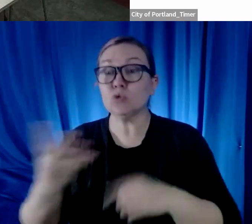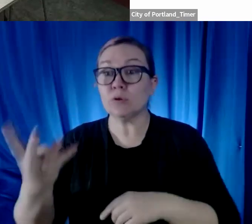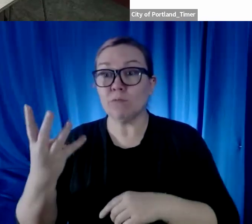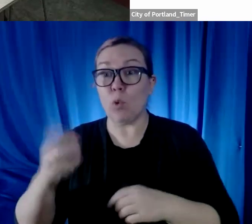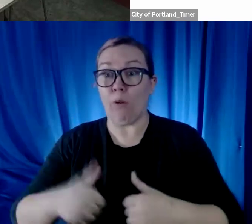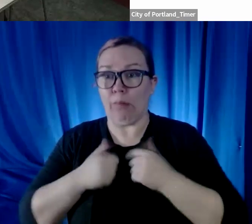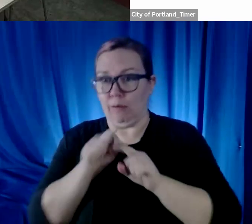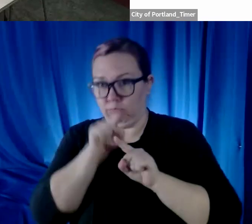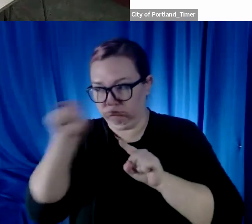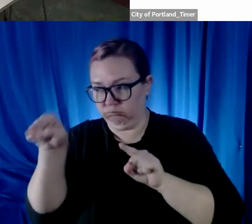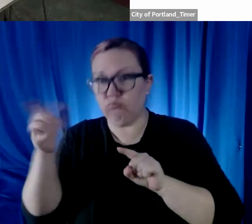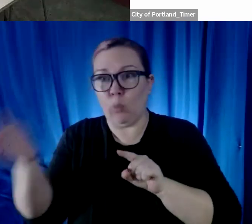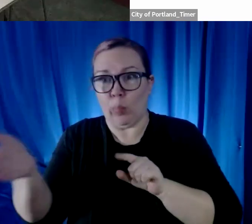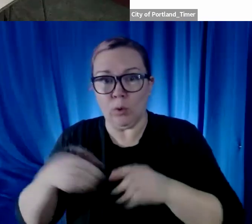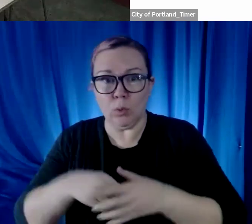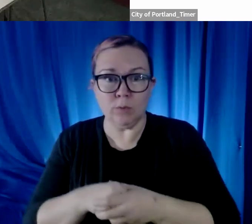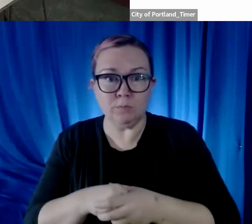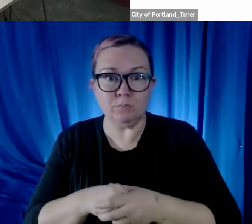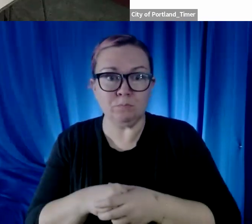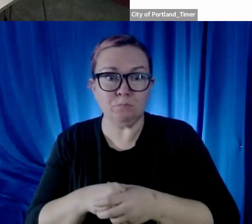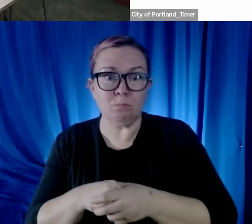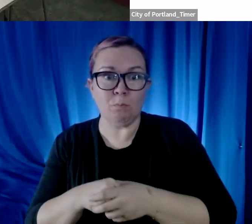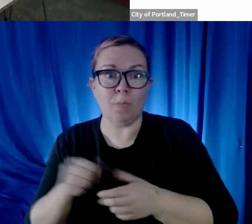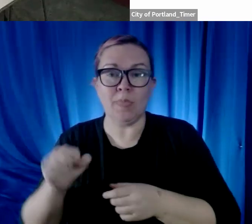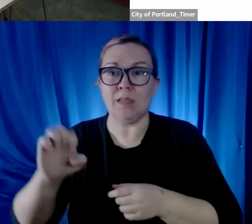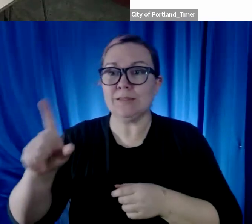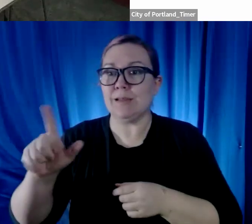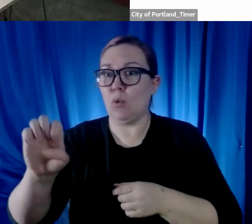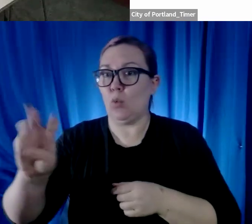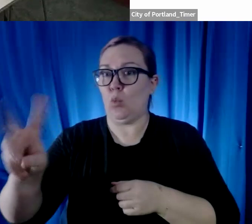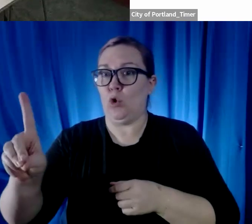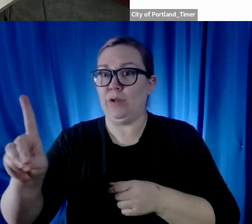I want to just echo what a lot of folks have said tonight.